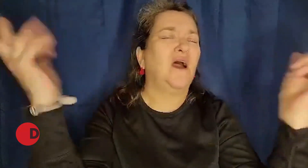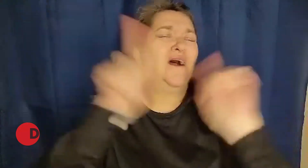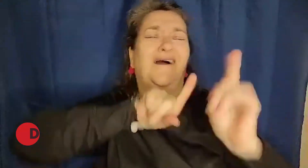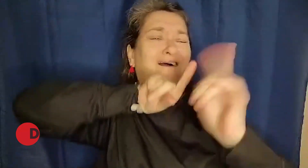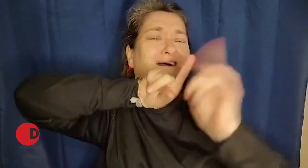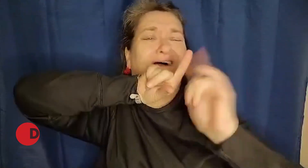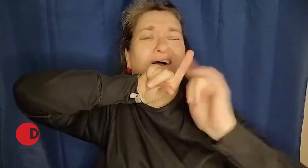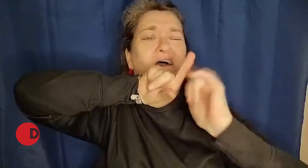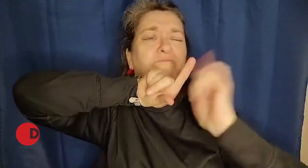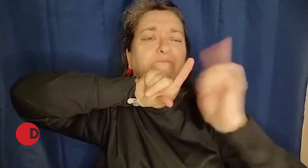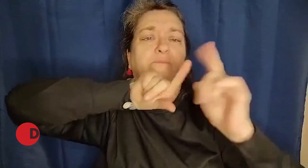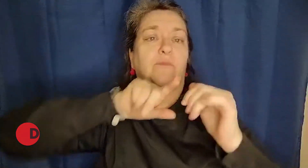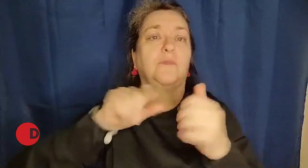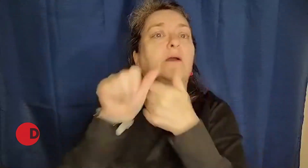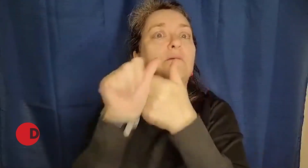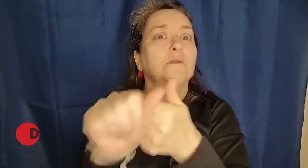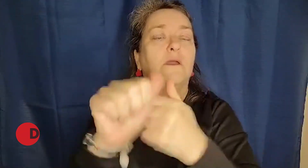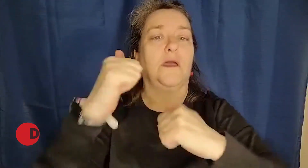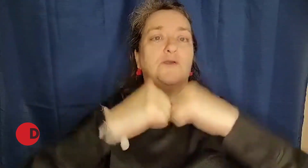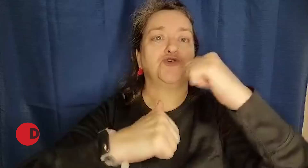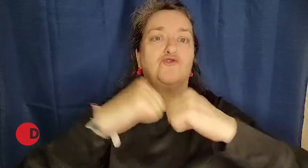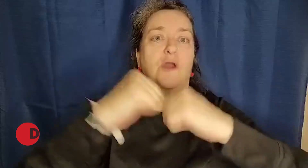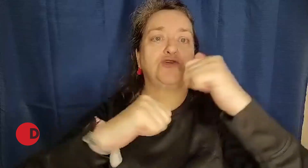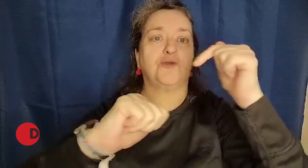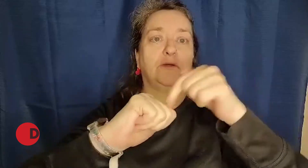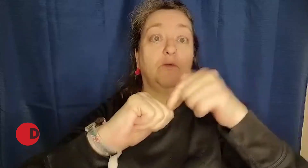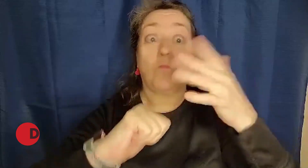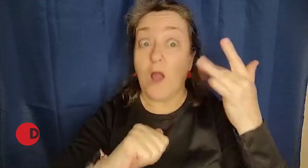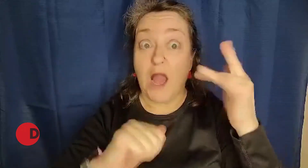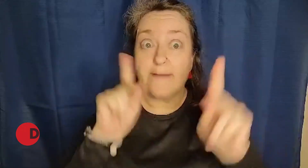opportunities. The construction industry is in need of more